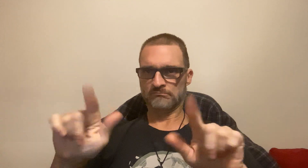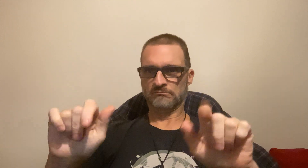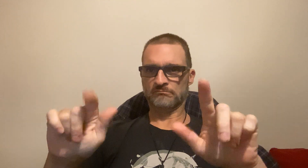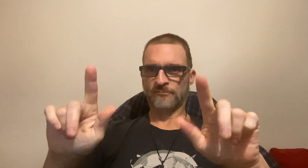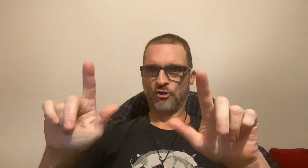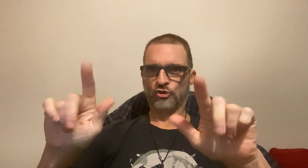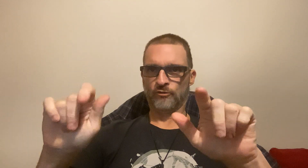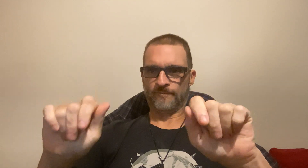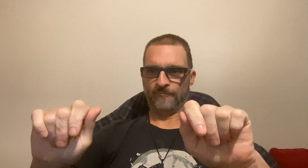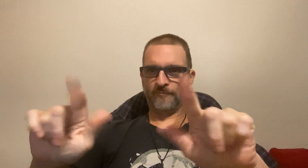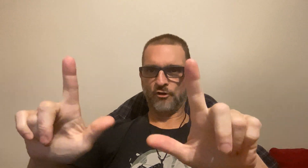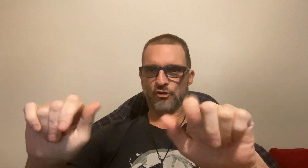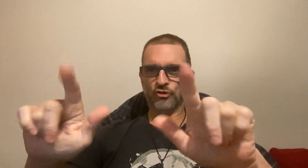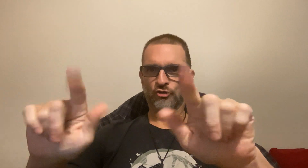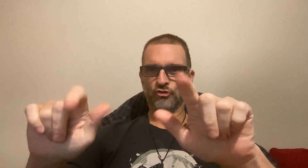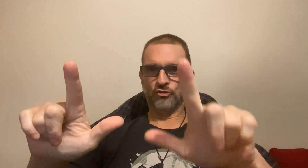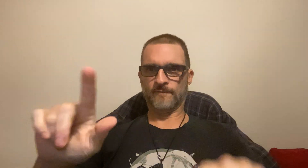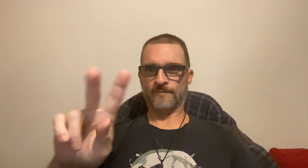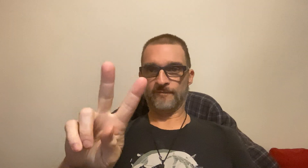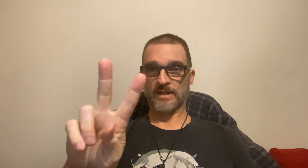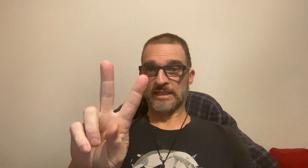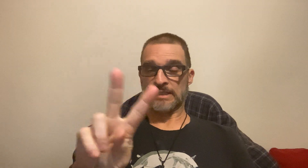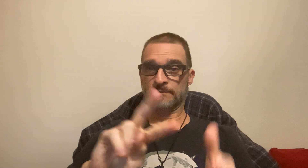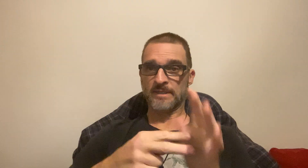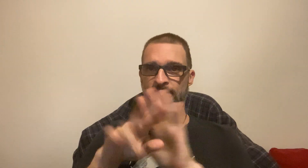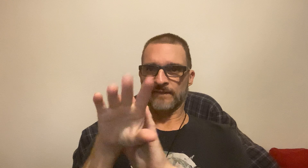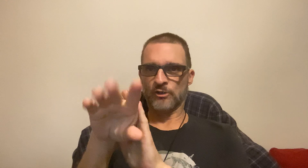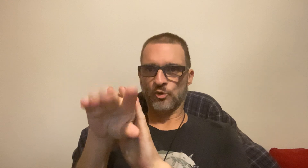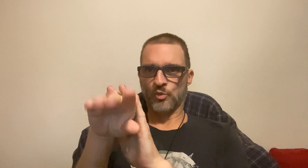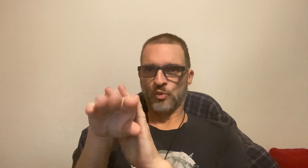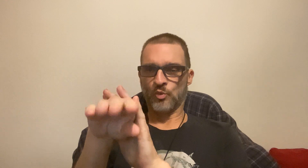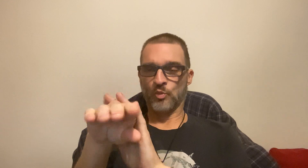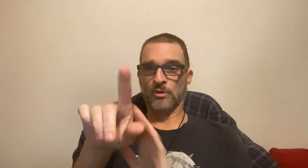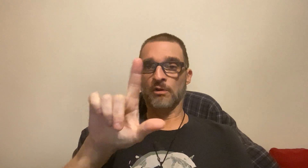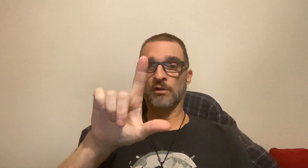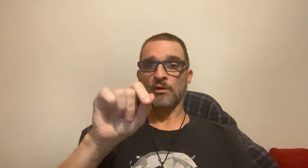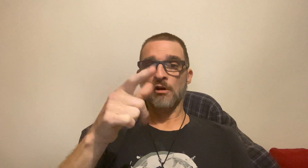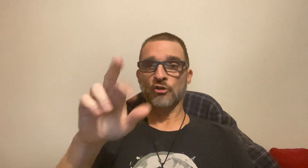That's it -- posting videos -- vlogger. V = video